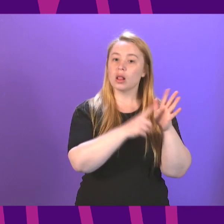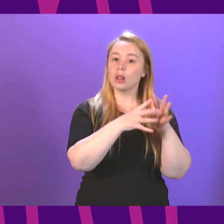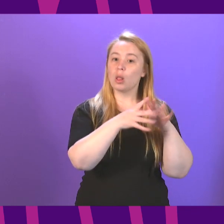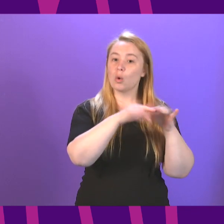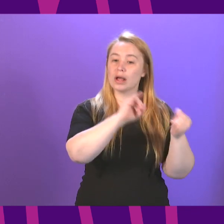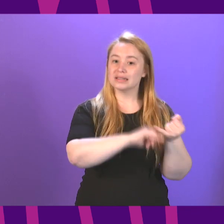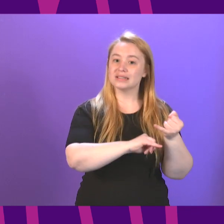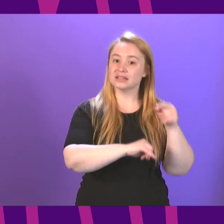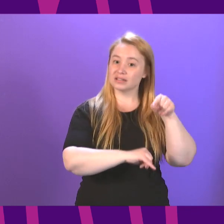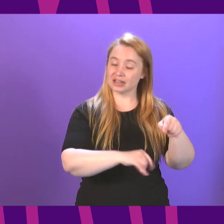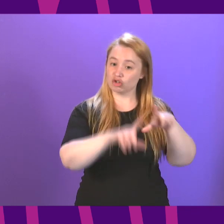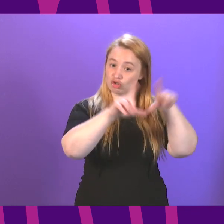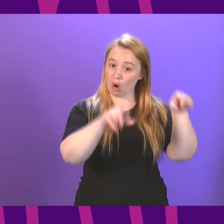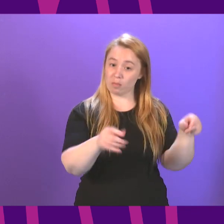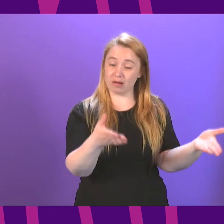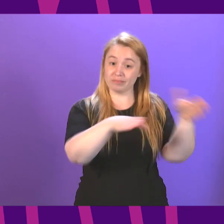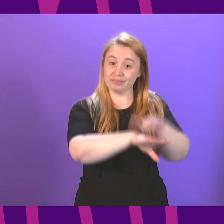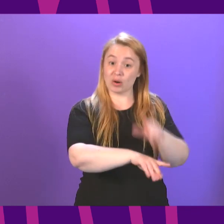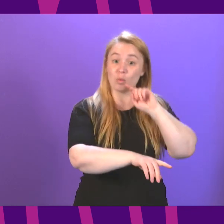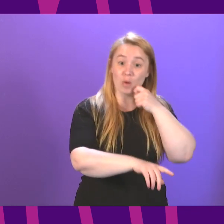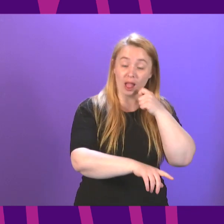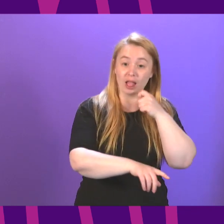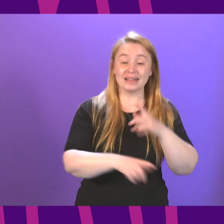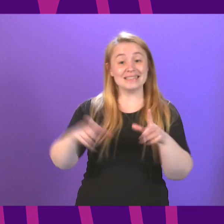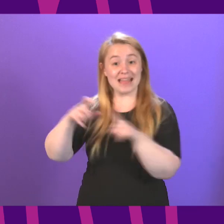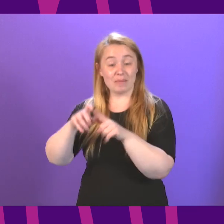doors of its Aberdeen store. That means that 256 employees could be made redundant and,